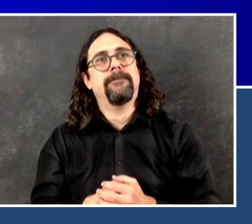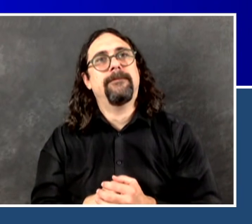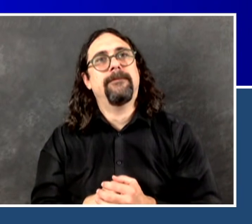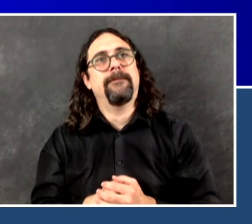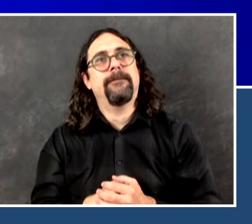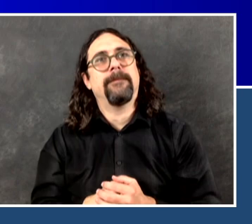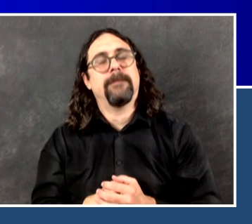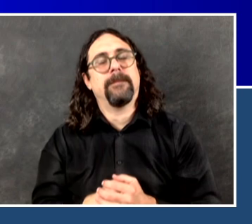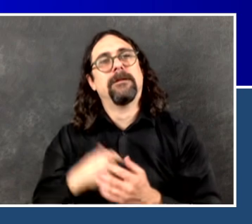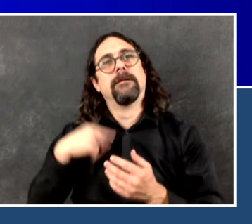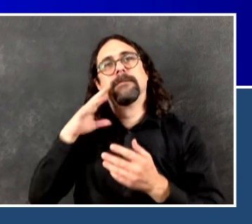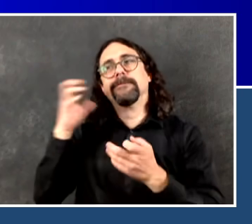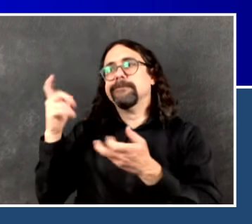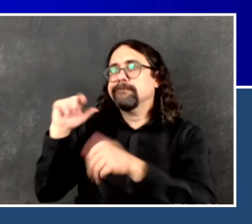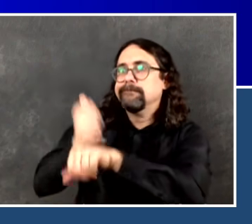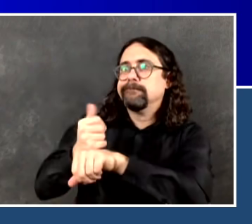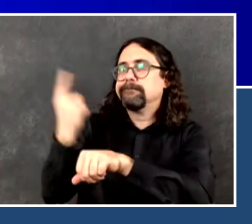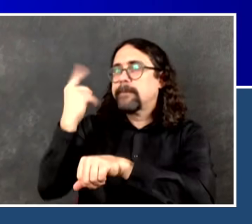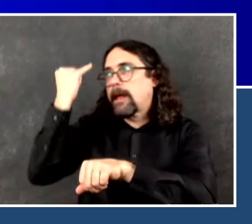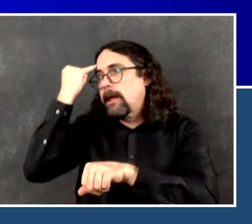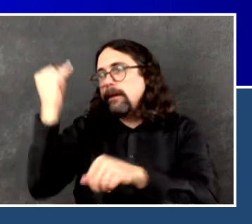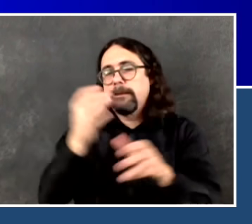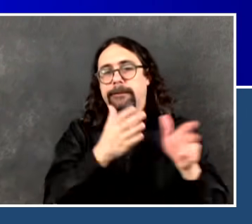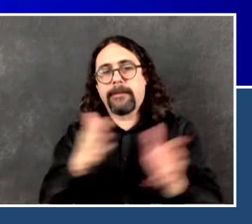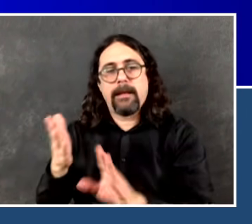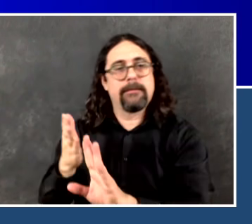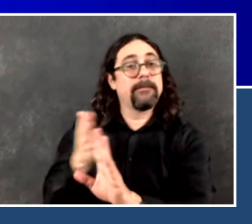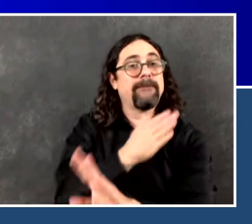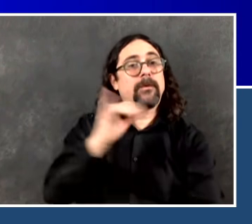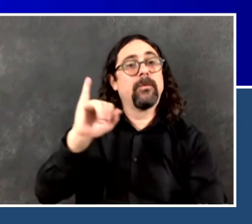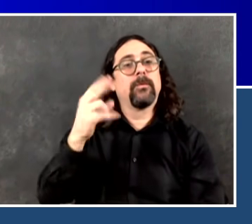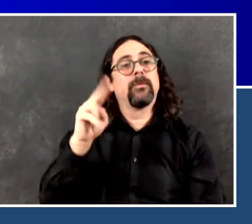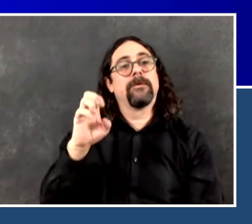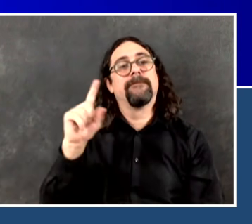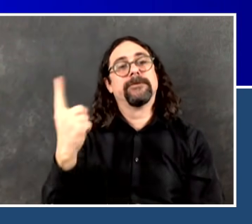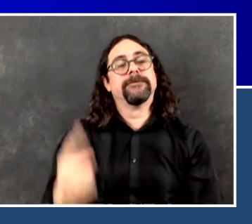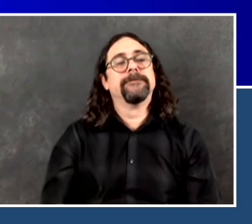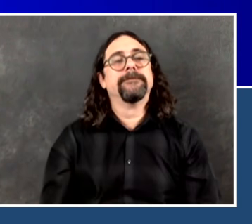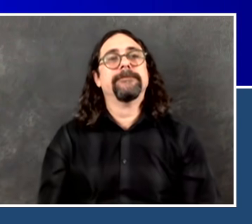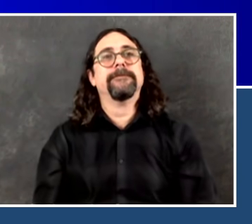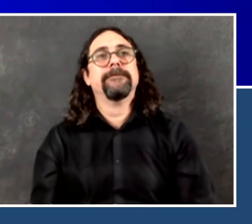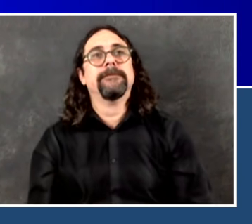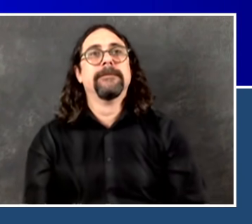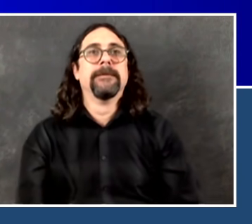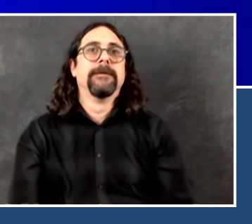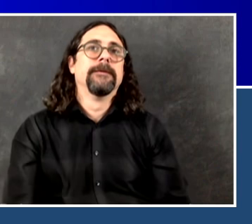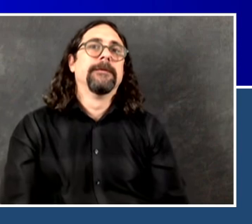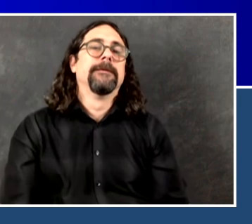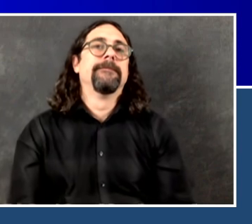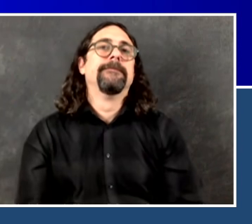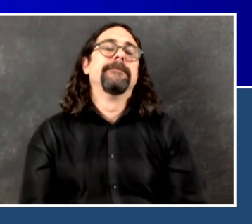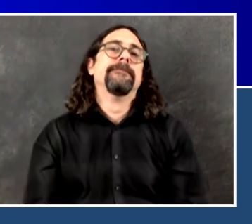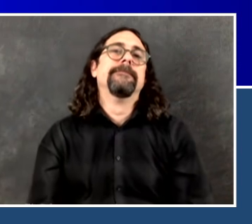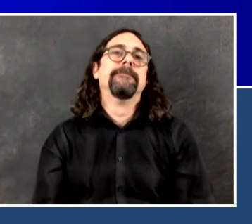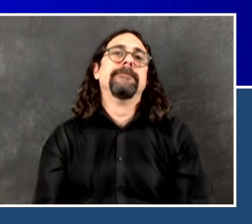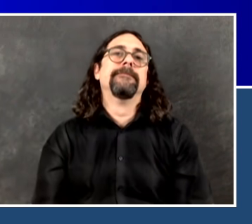COME UP WITH A PLIREMIRYNA RECOVERY ROAD MAP. IT WON'T BE THE FINAL WORD. IT LWIL BE THE